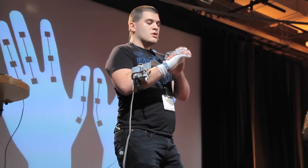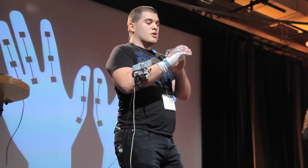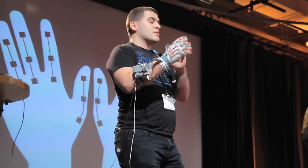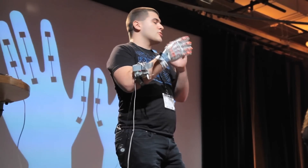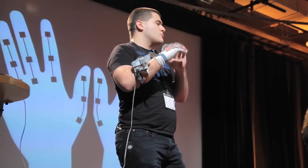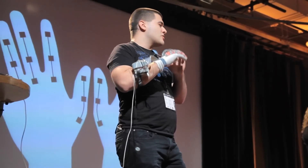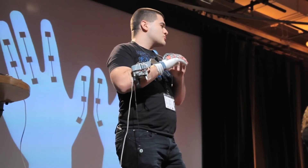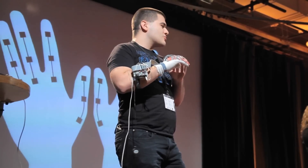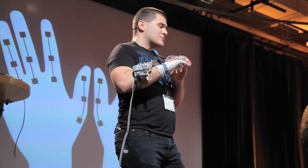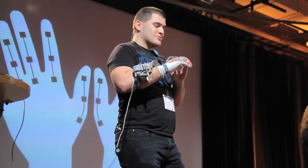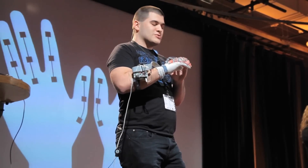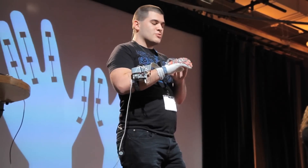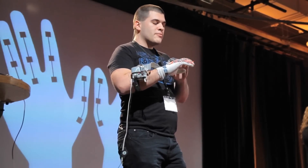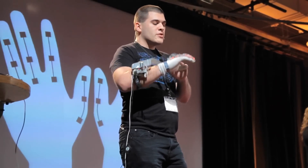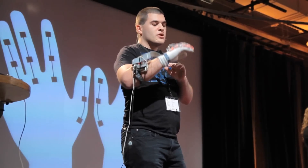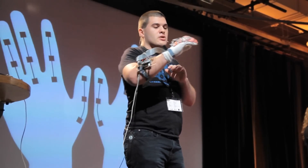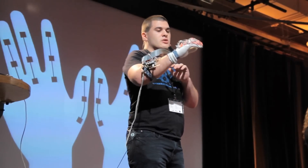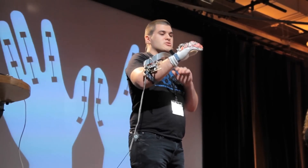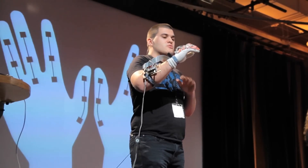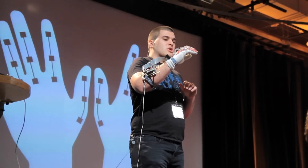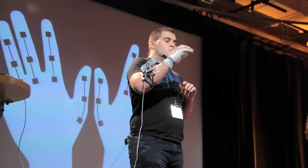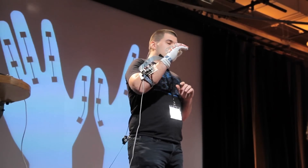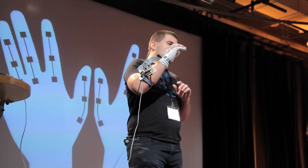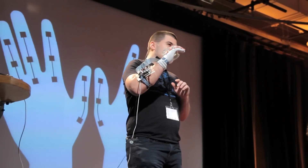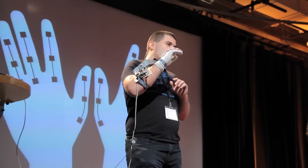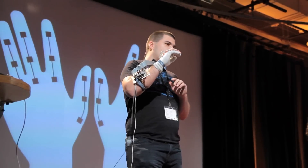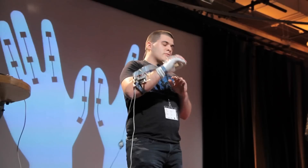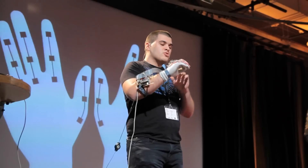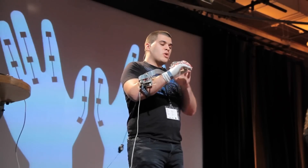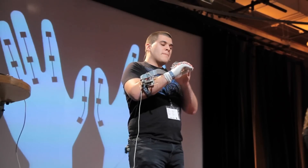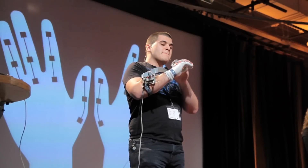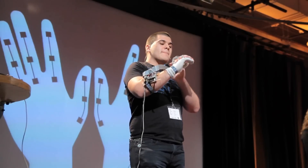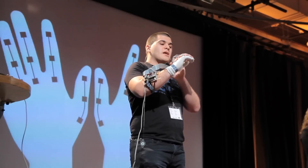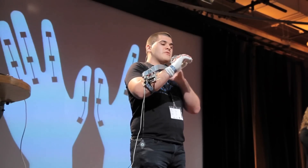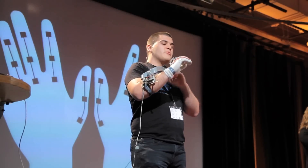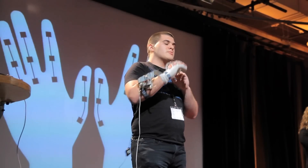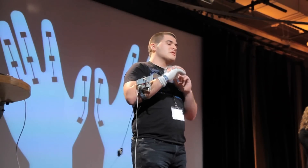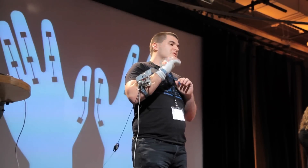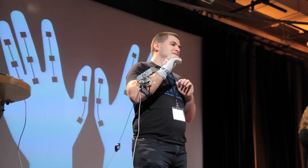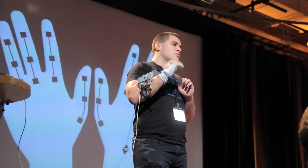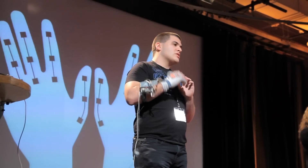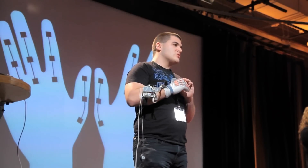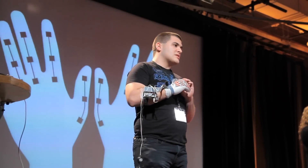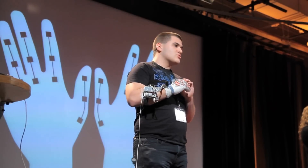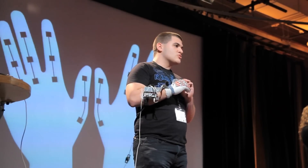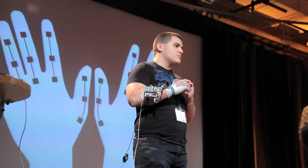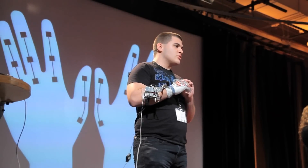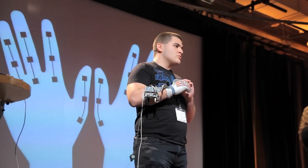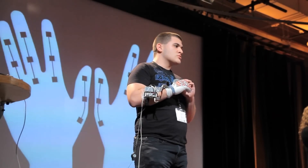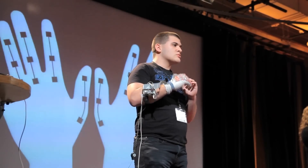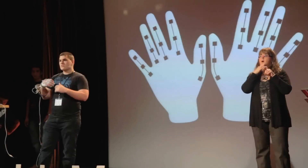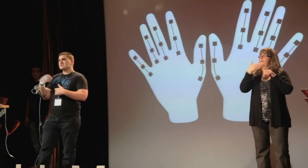...or a light sensor on a source, pardon me. As we bend one finger, the optical fiber moves away from its light source.